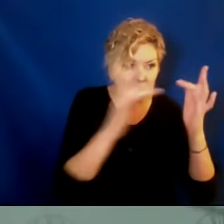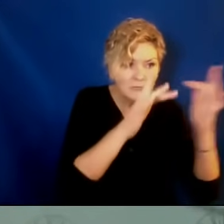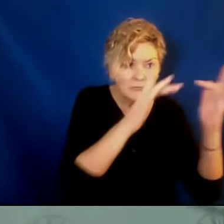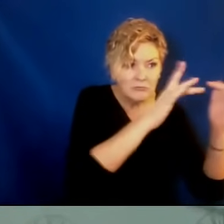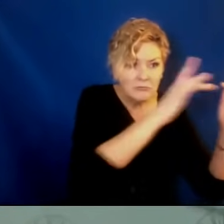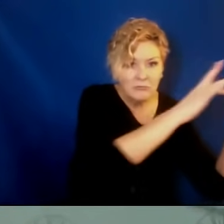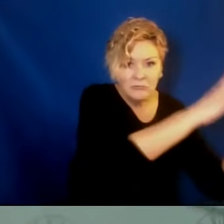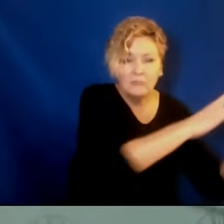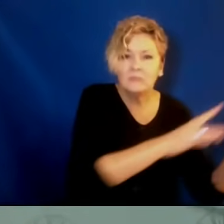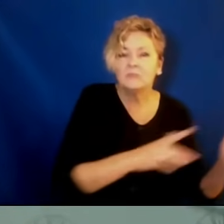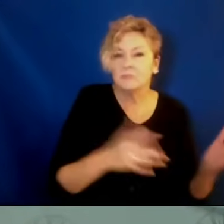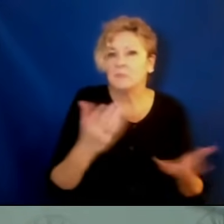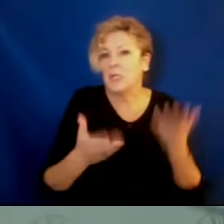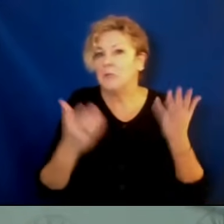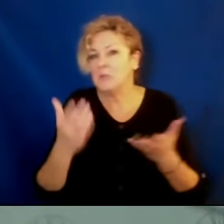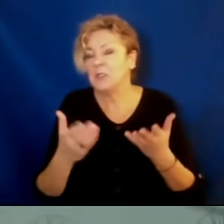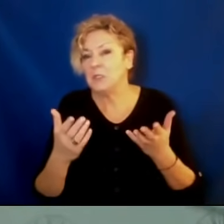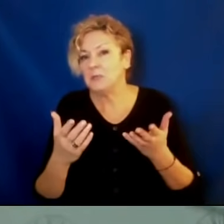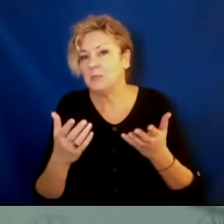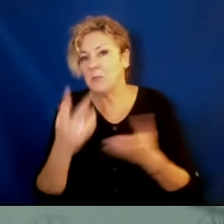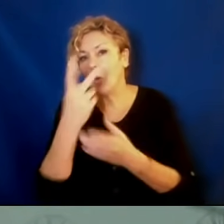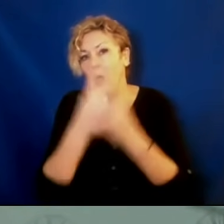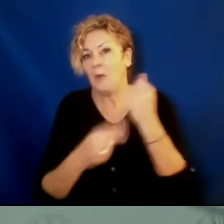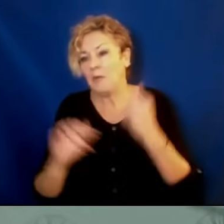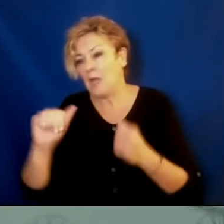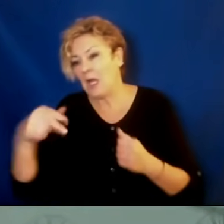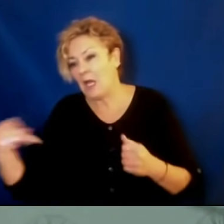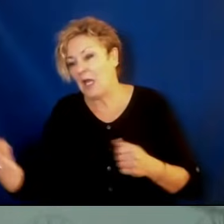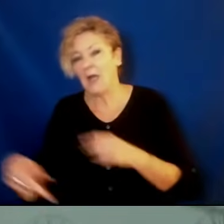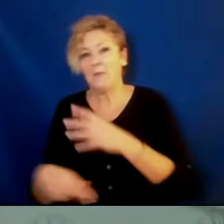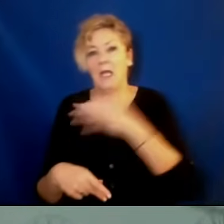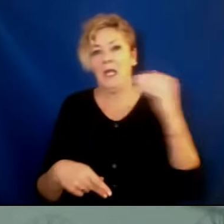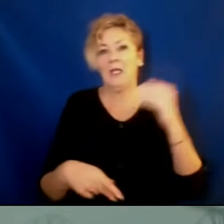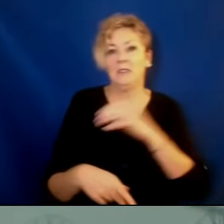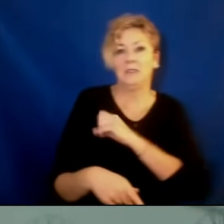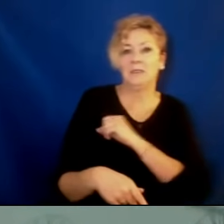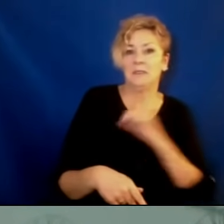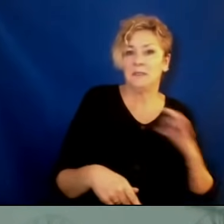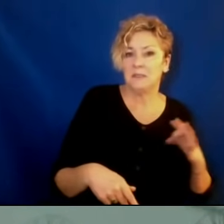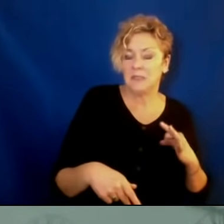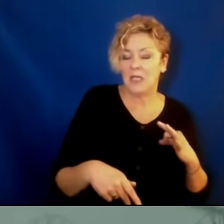Based on the features of the app mostly because of the type of information that is